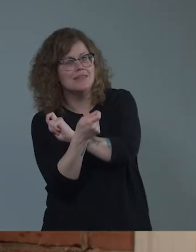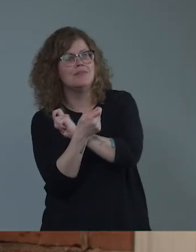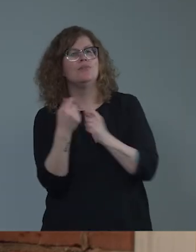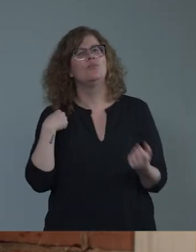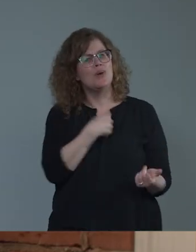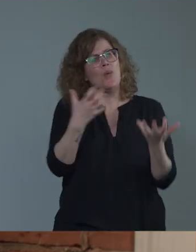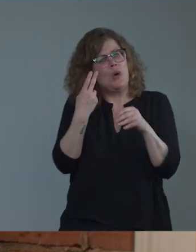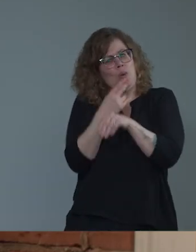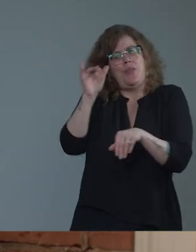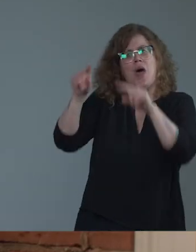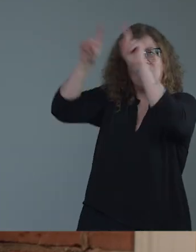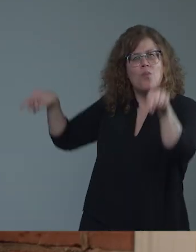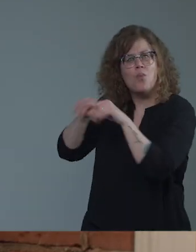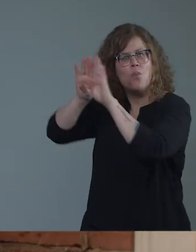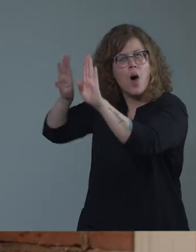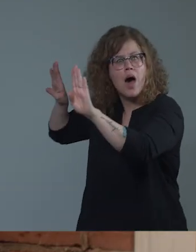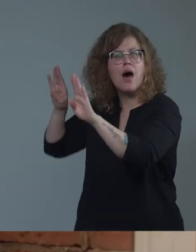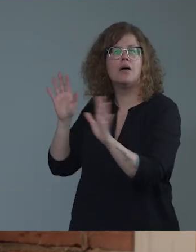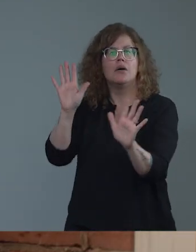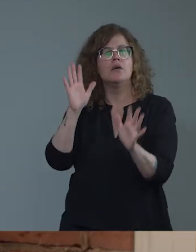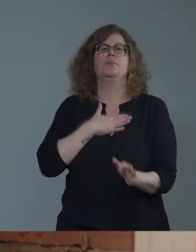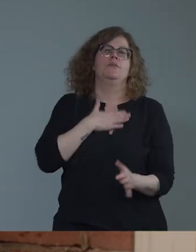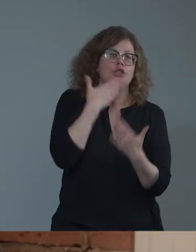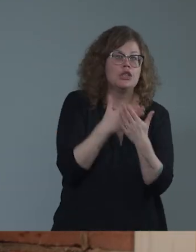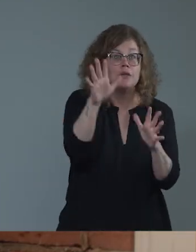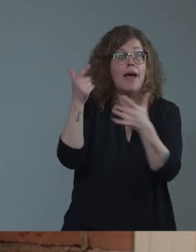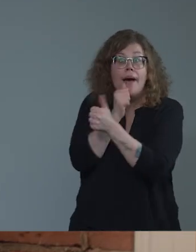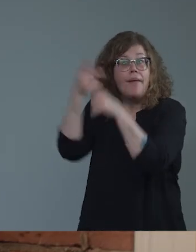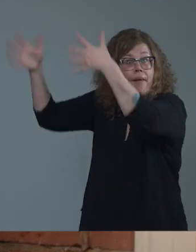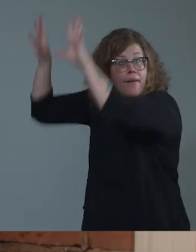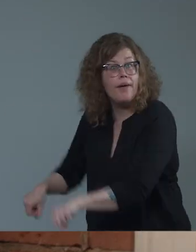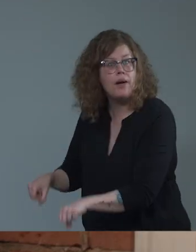beginning and start each step over again. So if two years into your project, you go, oh, actually,